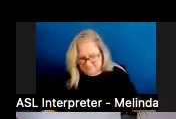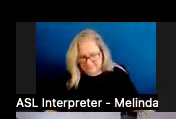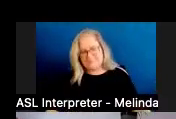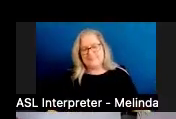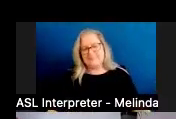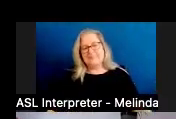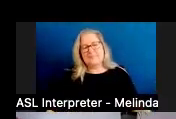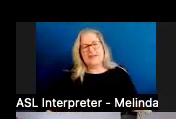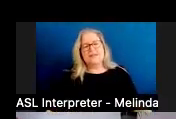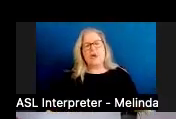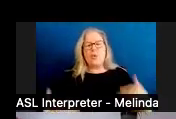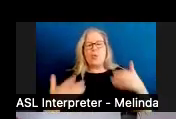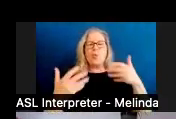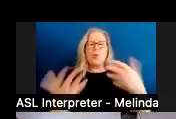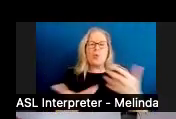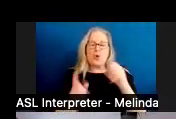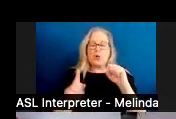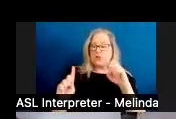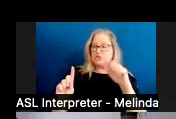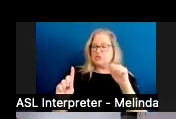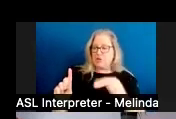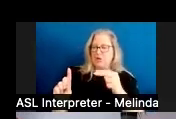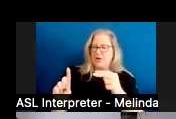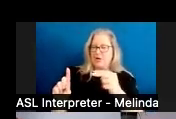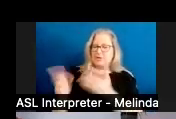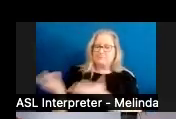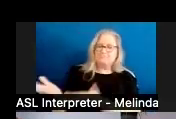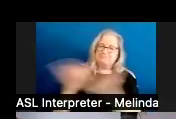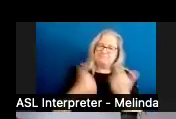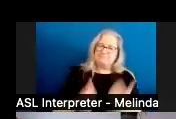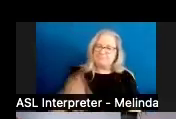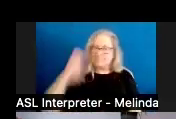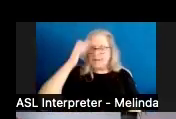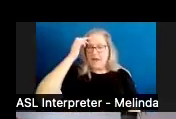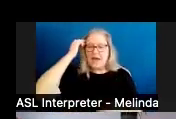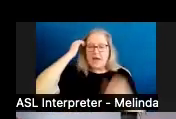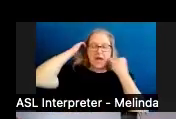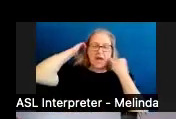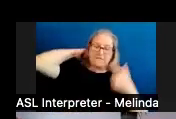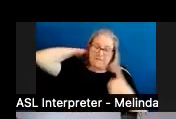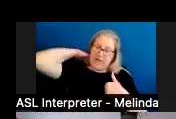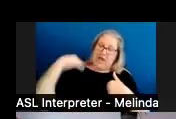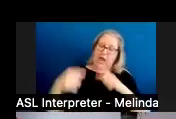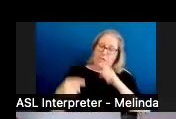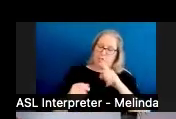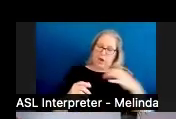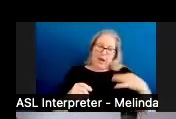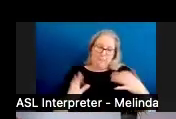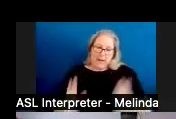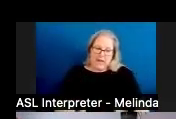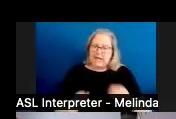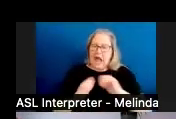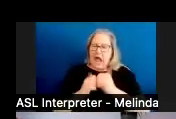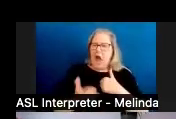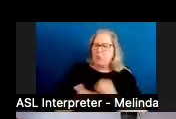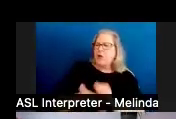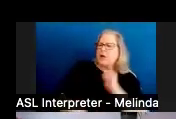So, Sean, let's get this warmed up a little bit. Let's say I were a prospective applicant. How do I get an application in the door?